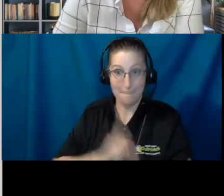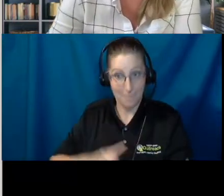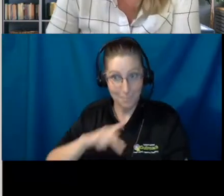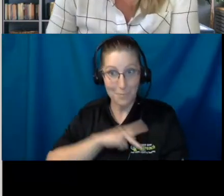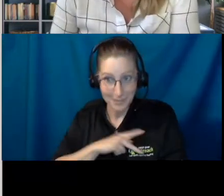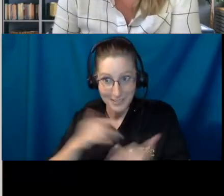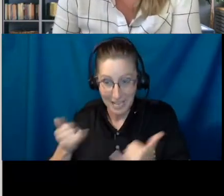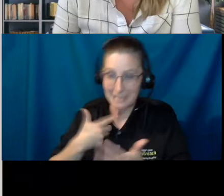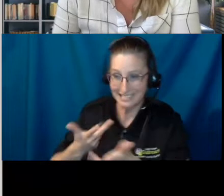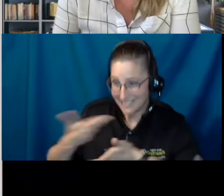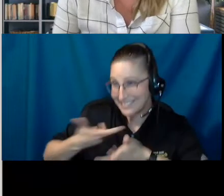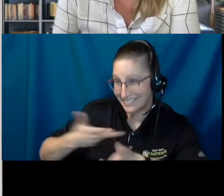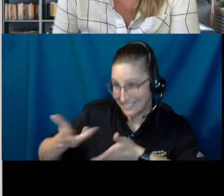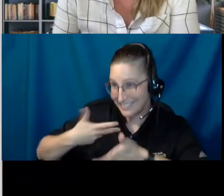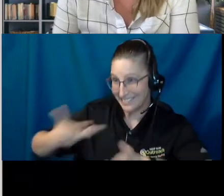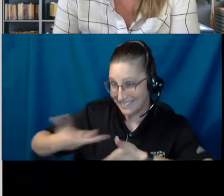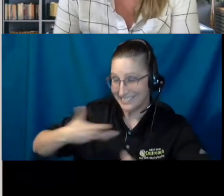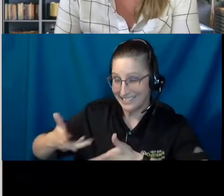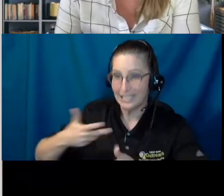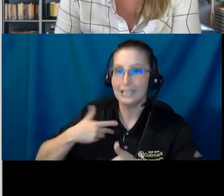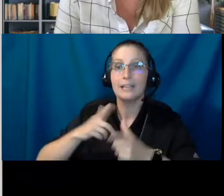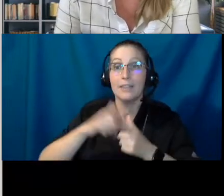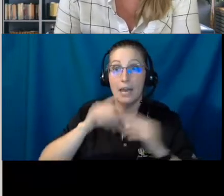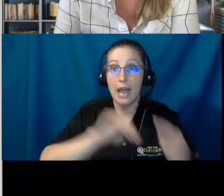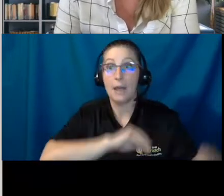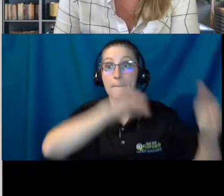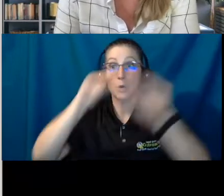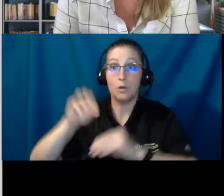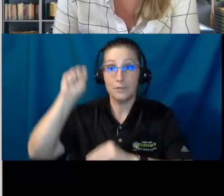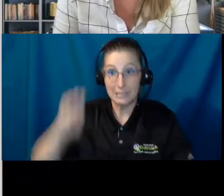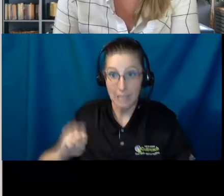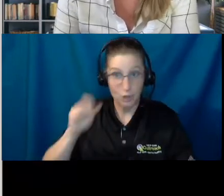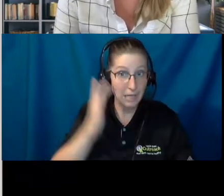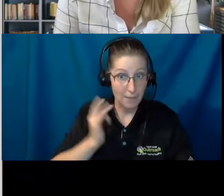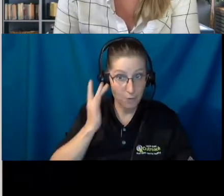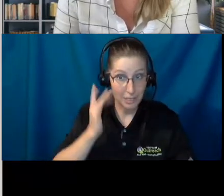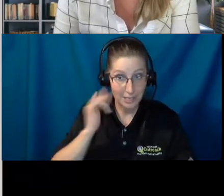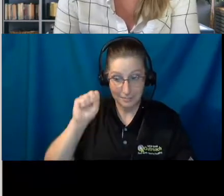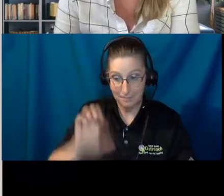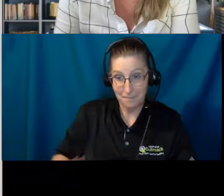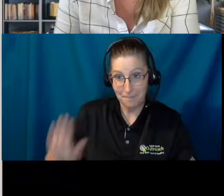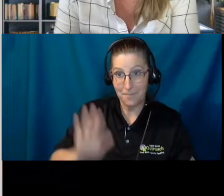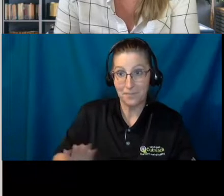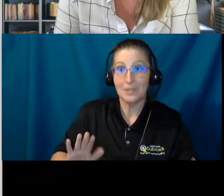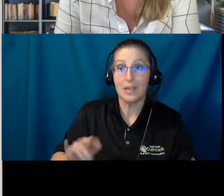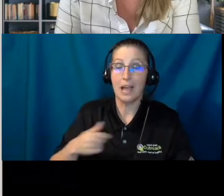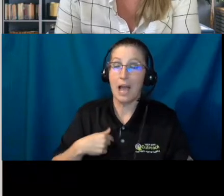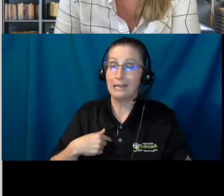personal level. And then when I moved to Southern California, I was really hoping that there